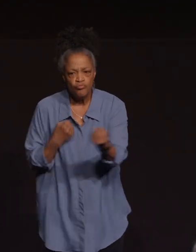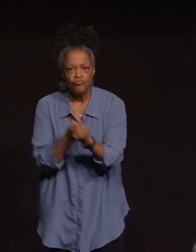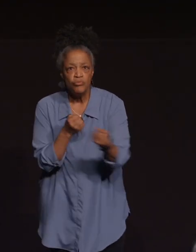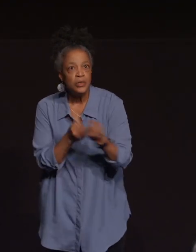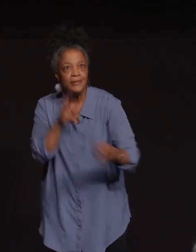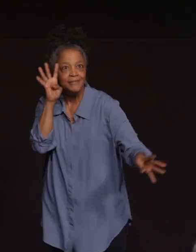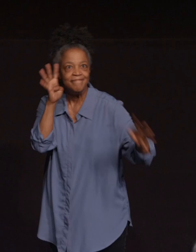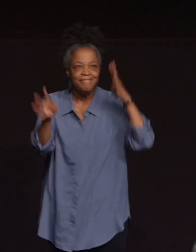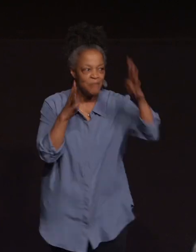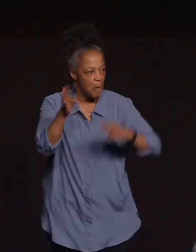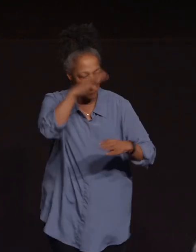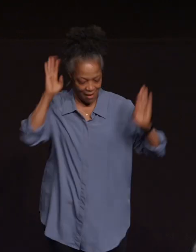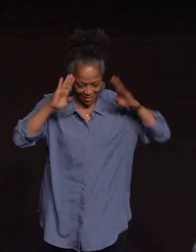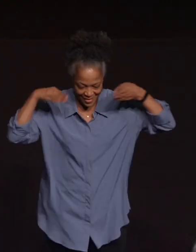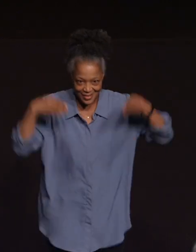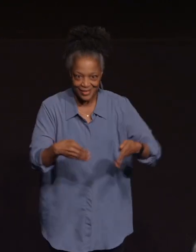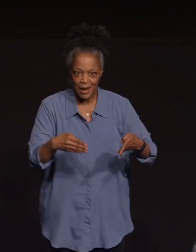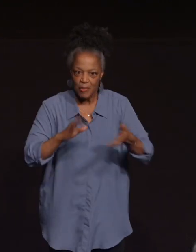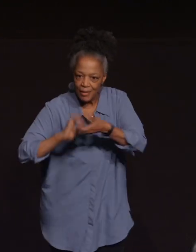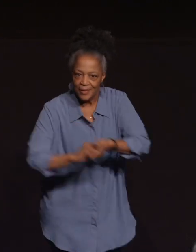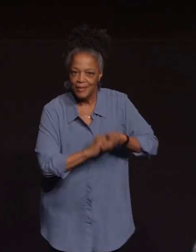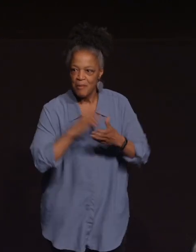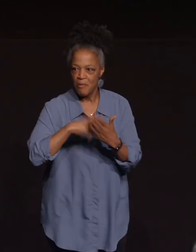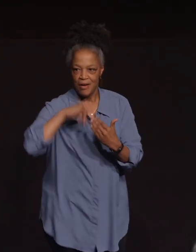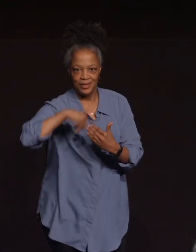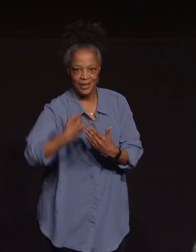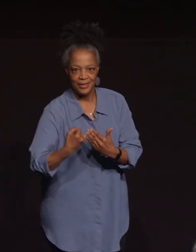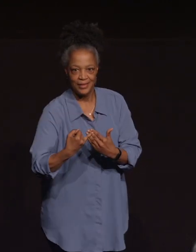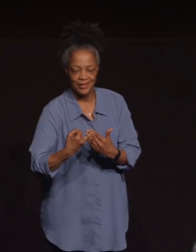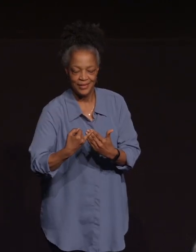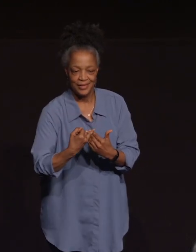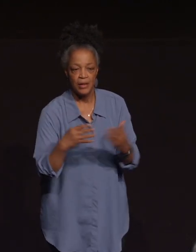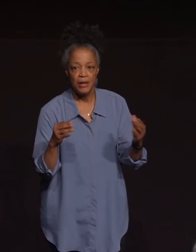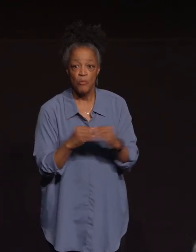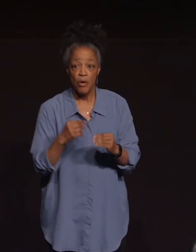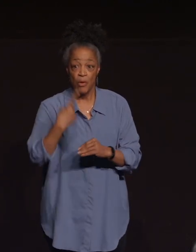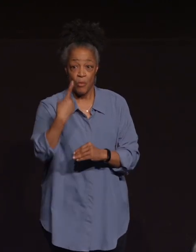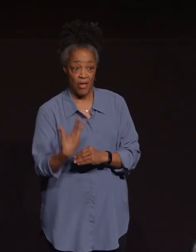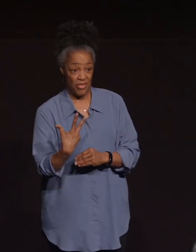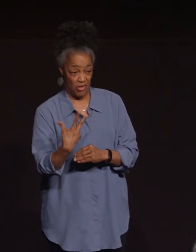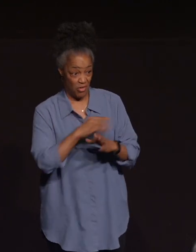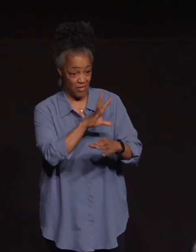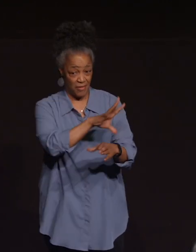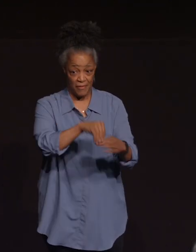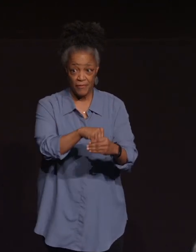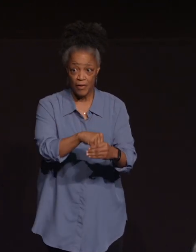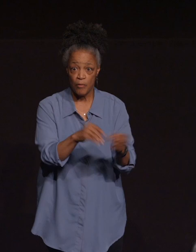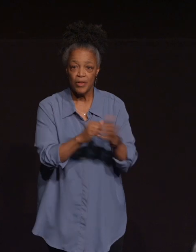Black-centered collaborative projects, more than a third of which involved co-- have involved collaboration